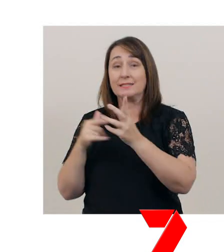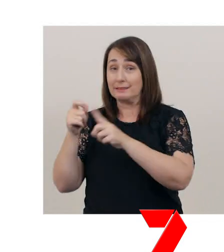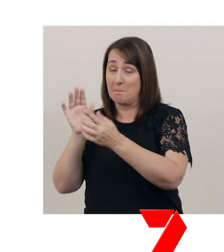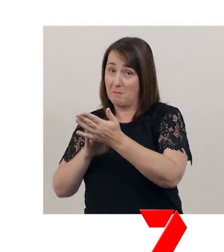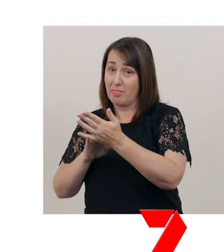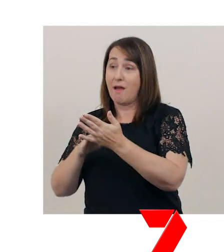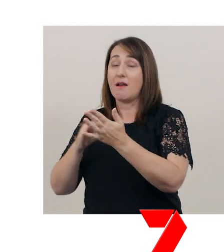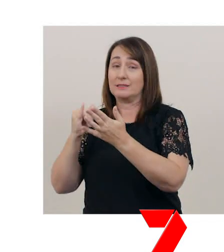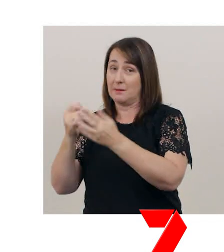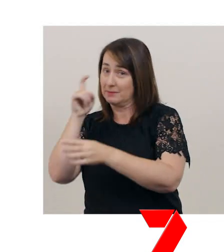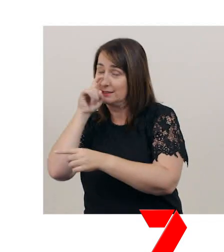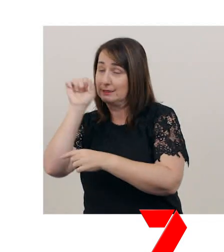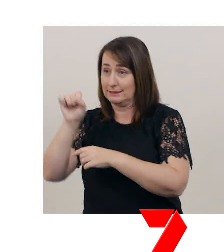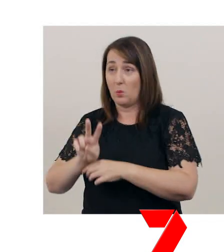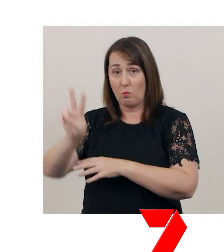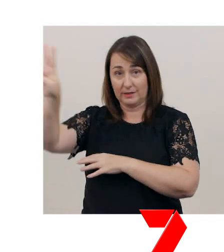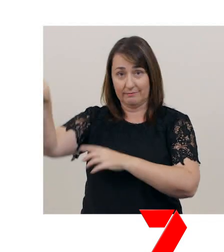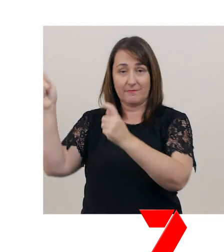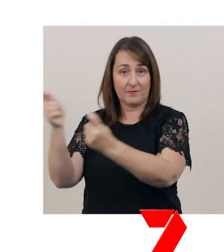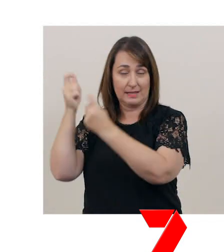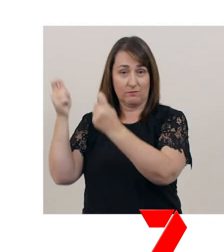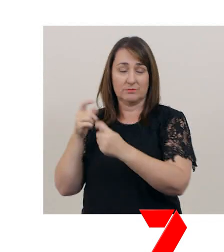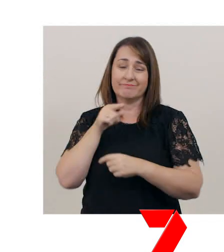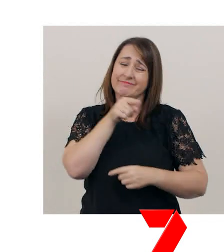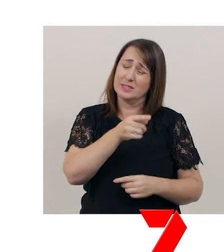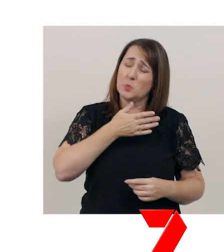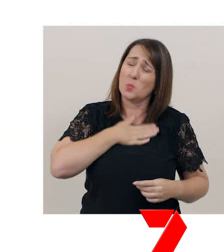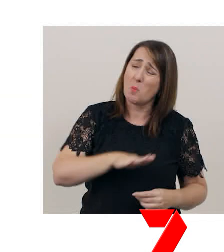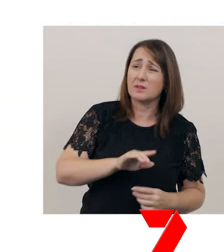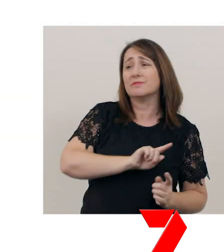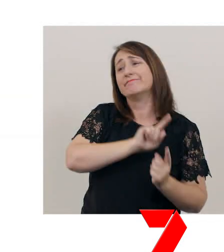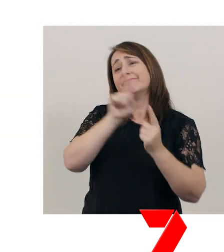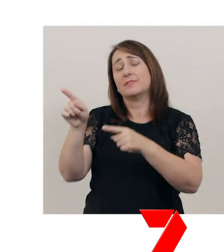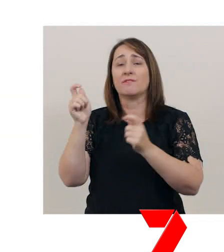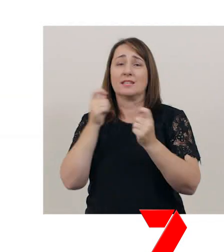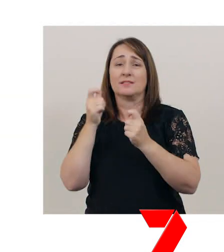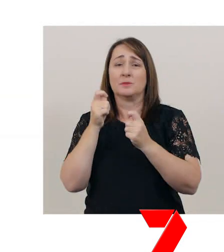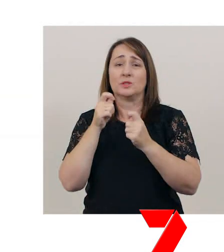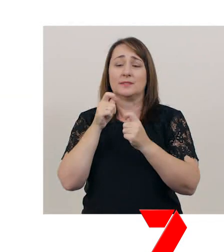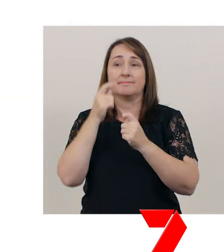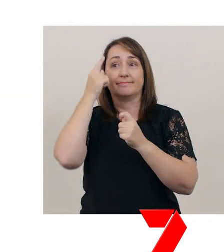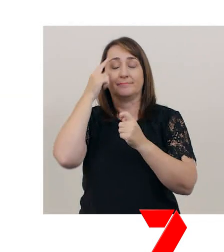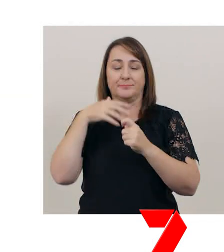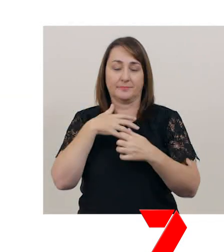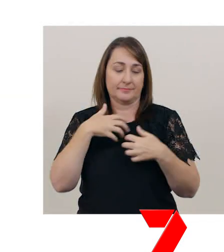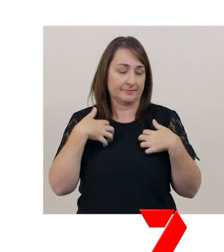Ye Xian longed to join the festival. She wished upon the bones for the clothes to wear to the festival, and, immediately,